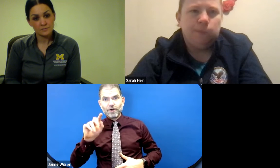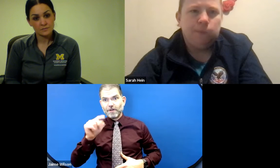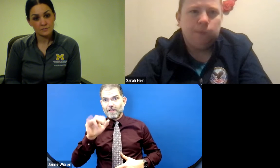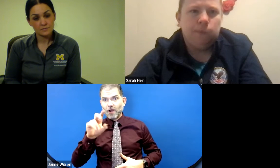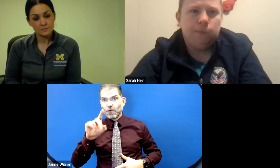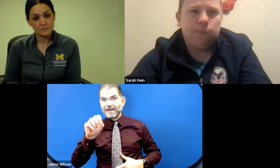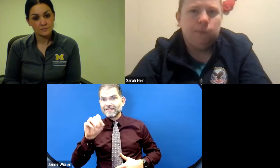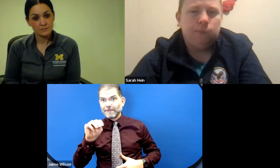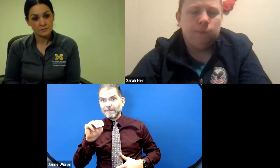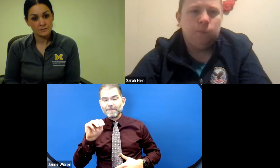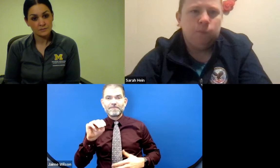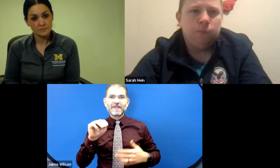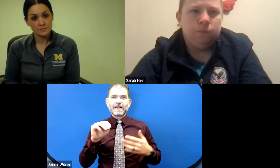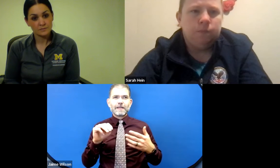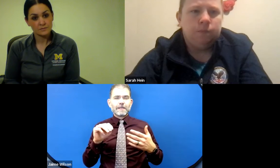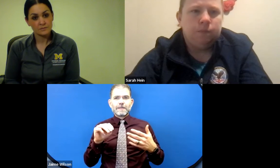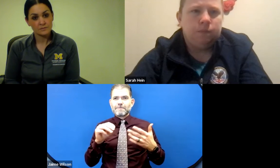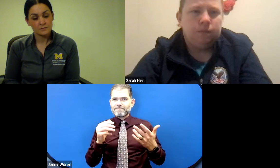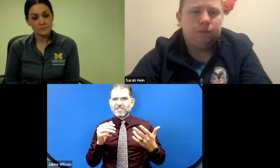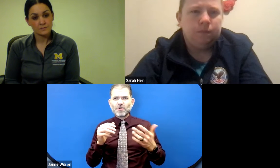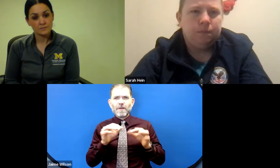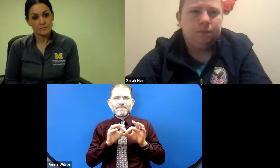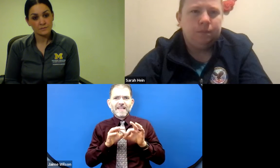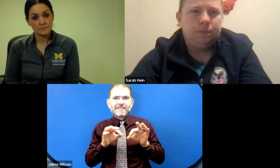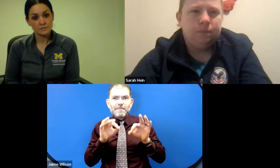ASL Interpreter: whether it's hypo ASL Interpreter: or hyper thyroidism.